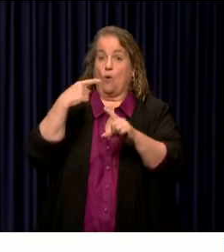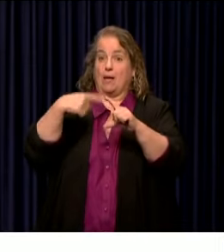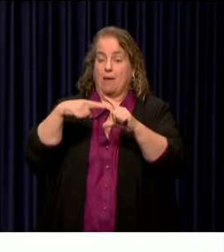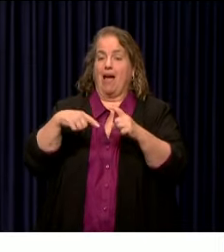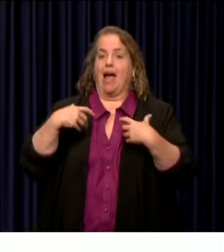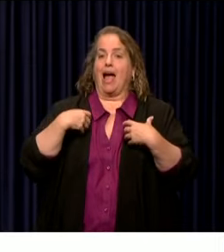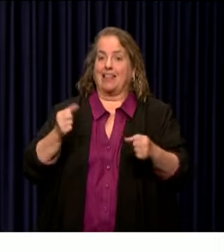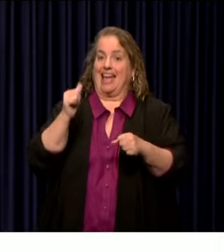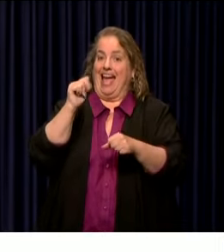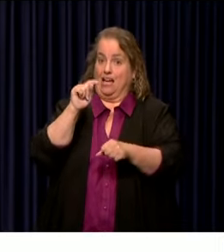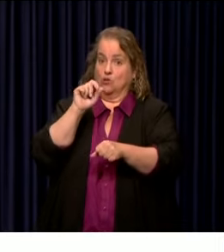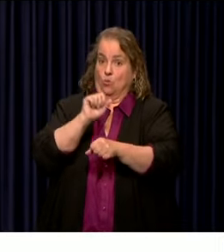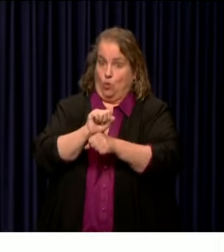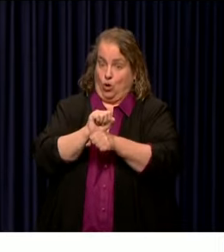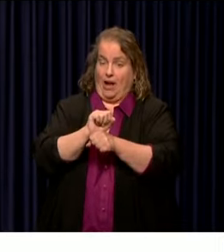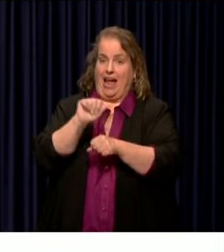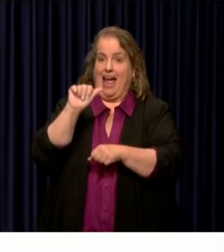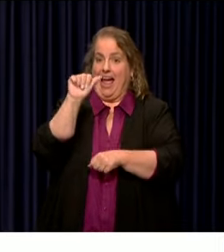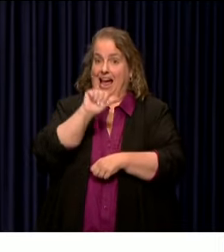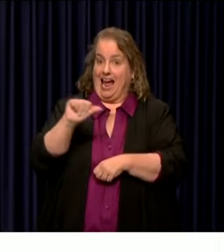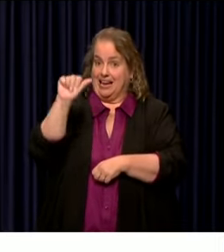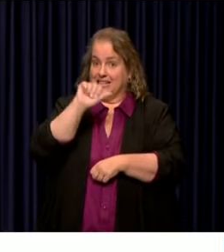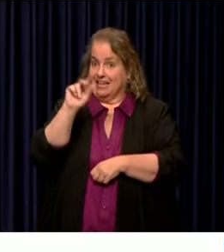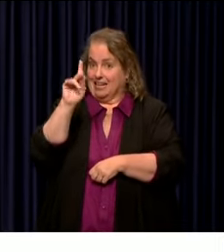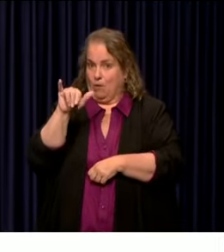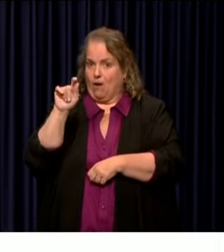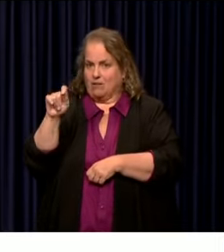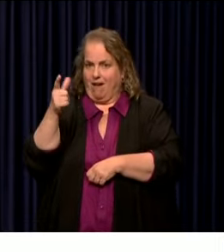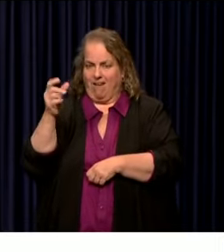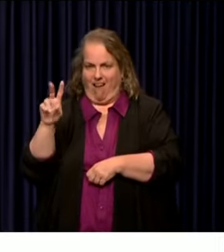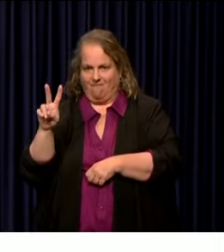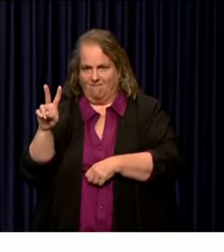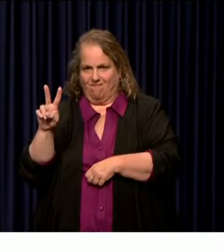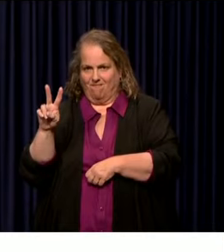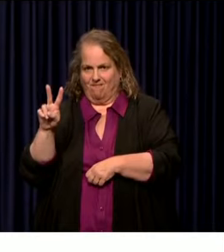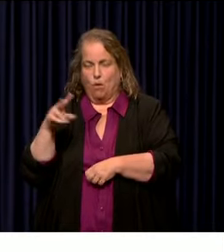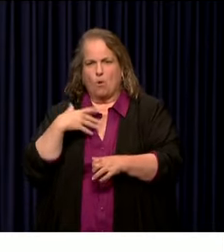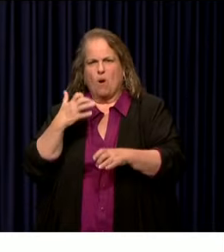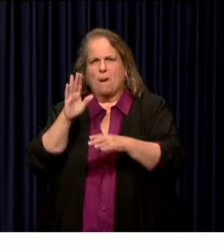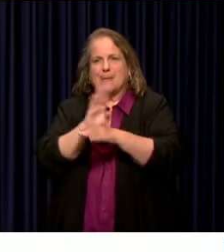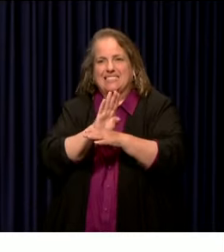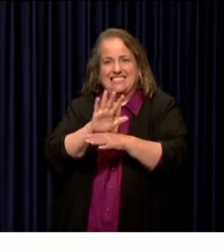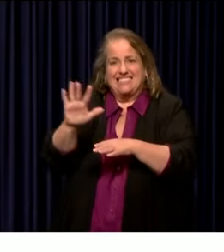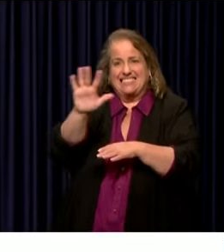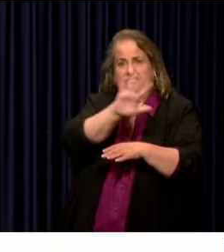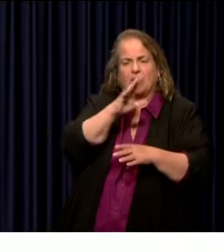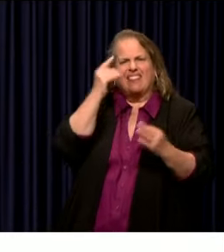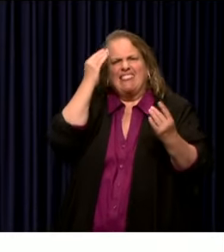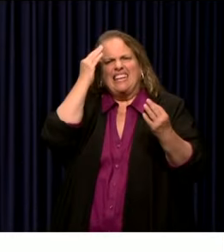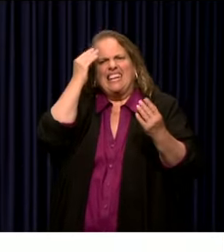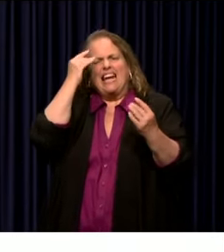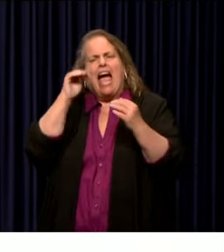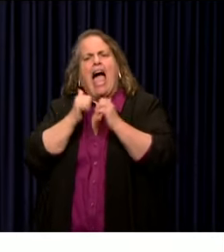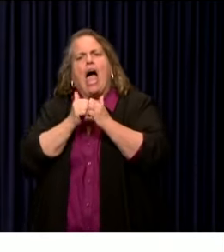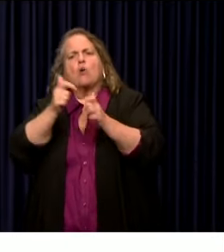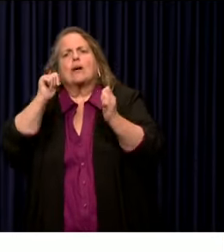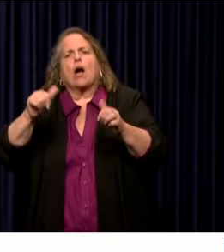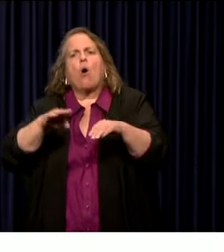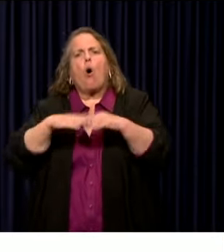FOR AT-RISK POPULATION. I'M GOING TO ASK MY CHIEF OF STAFF LA TASHA BUCKNER TO SPEAK JUST A LITTLE BIT ABOUT HOW WE